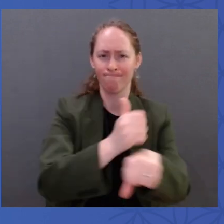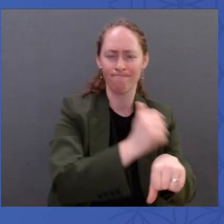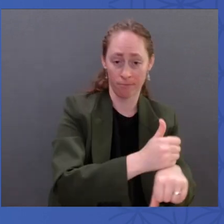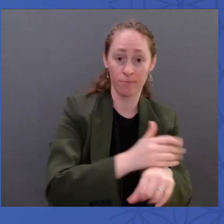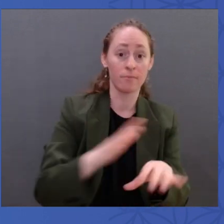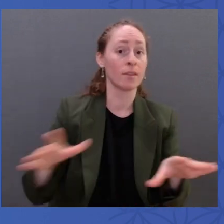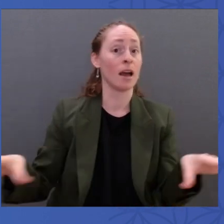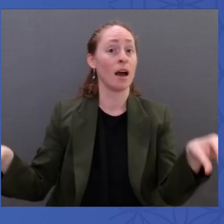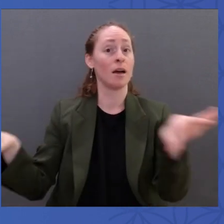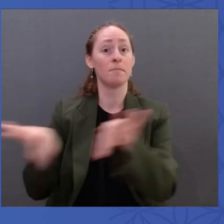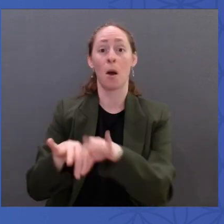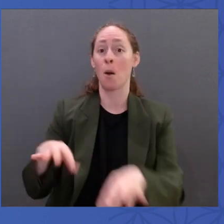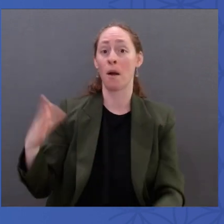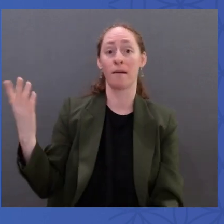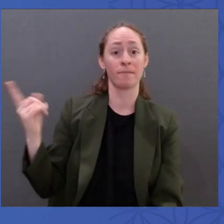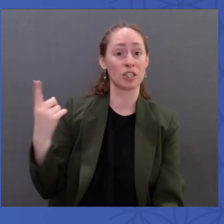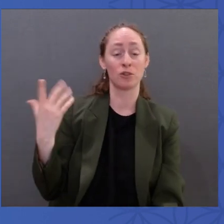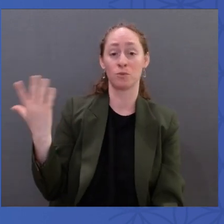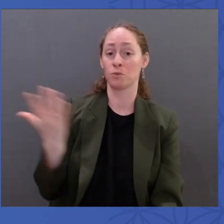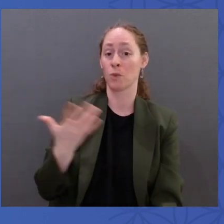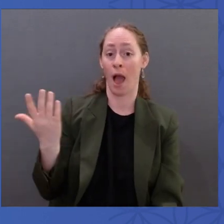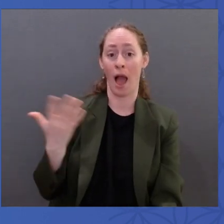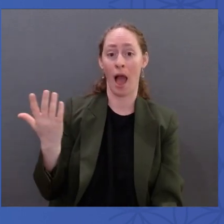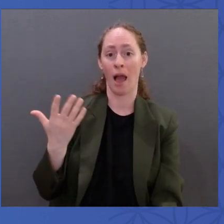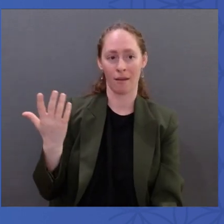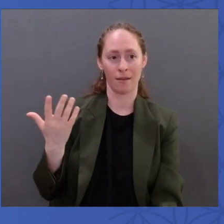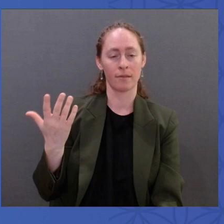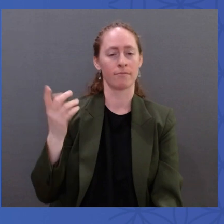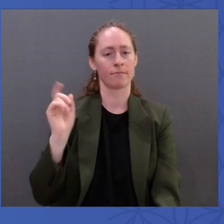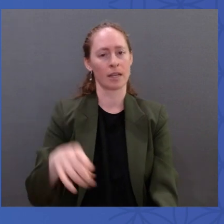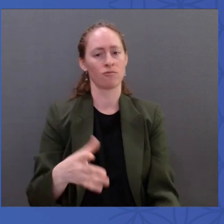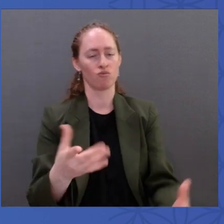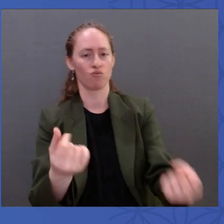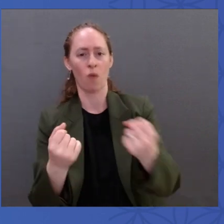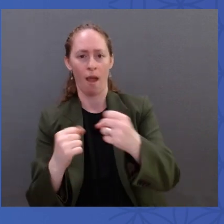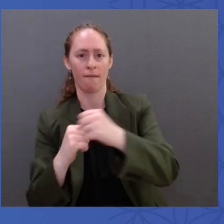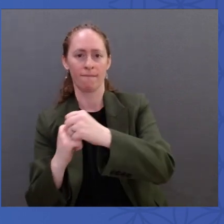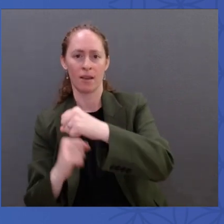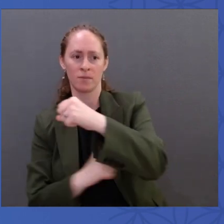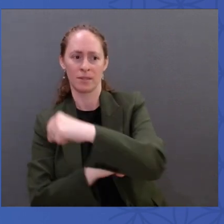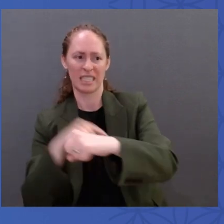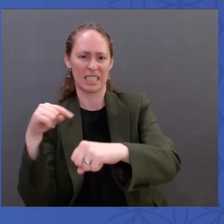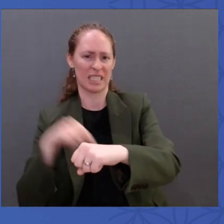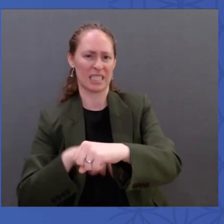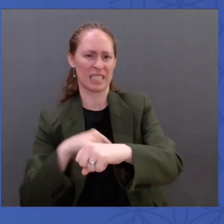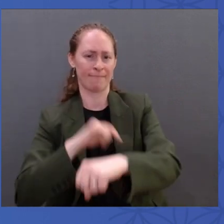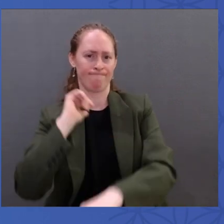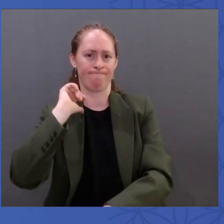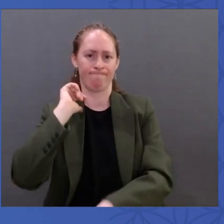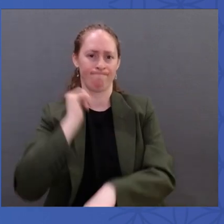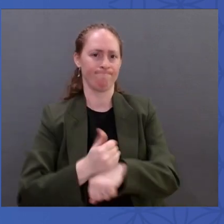We share the same goal of ensuring a free and open Indo-Pacific that will deliver greater prosperity